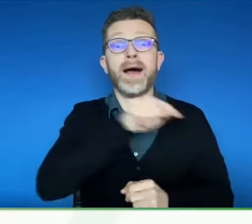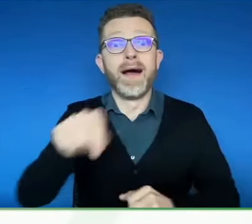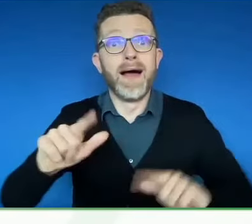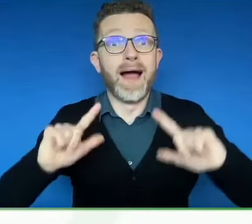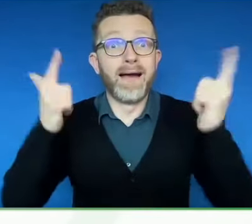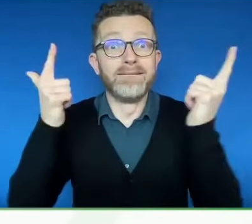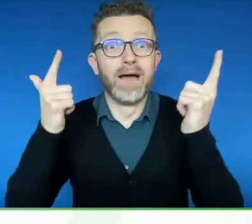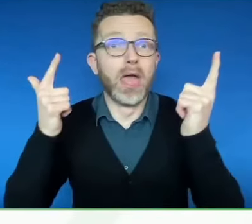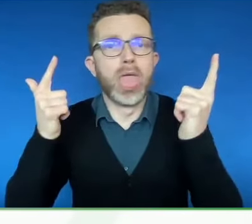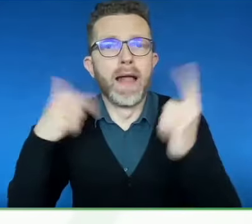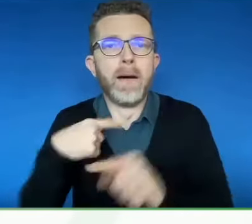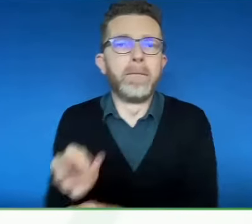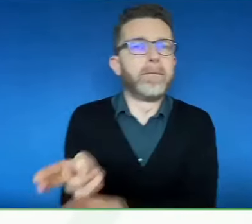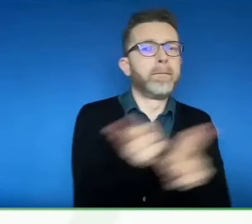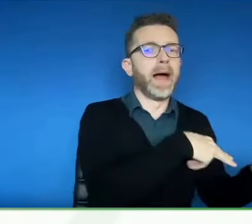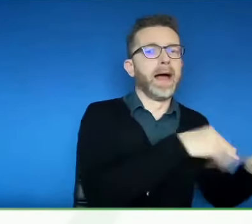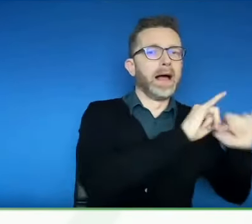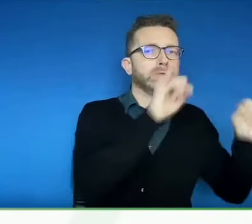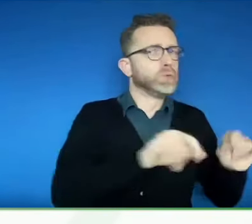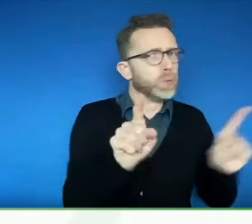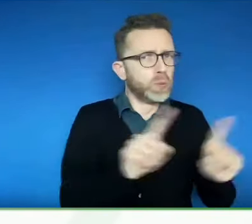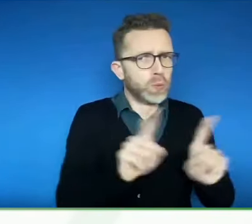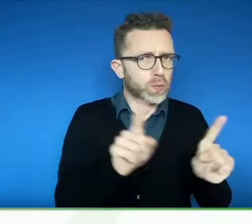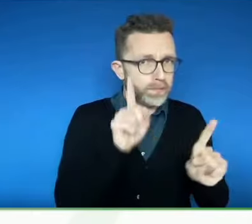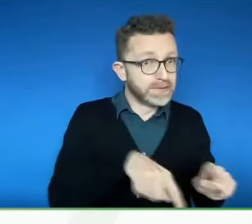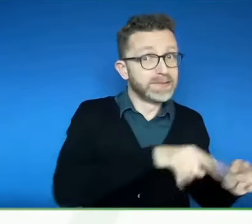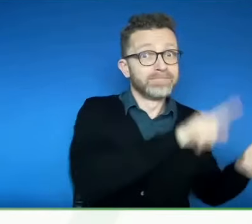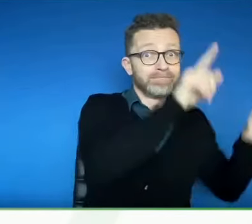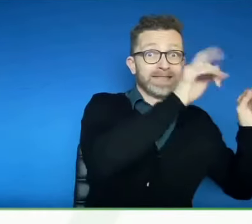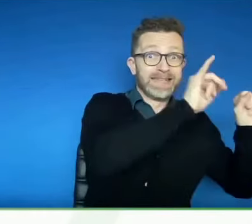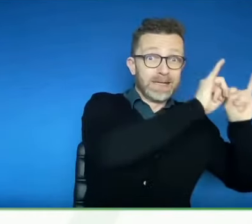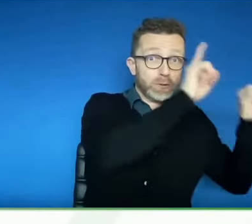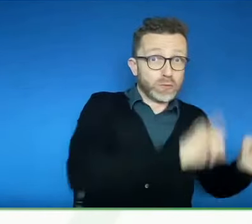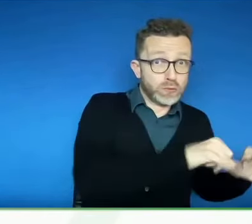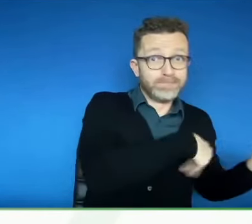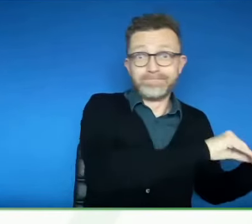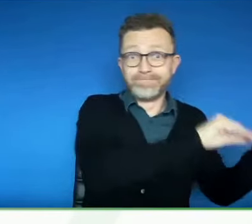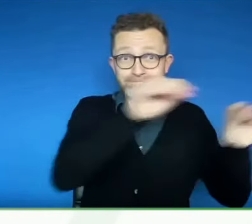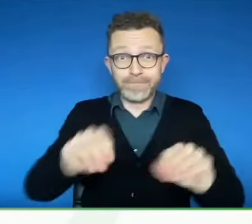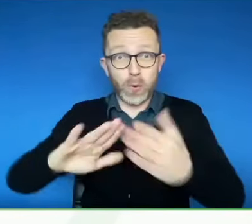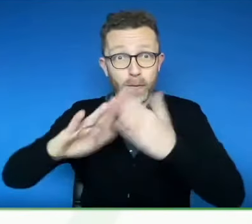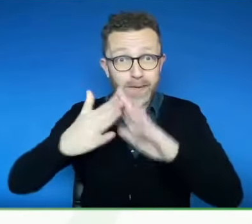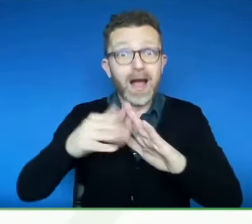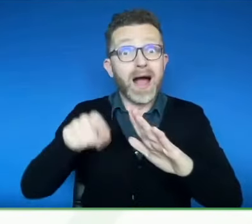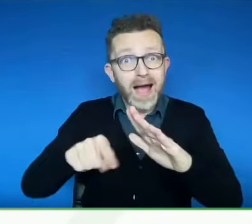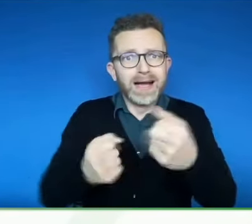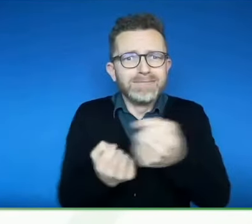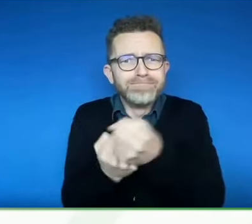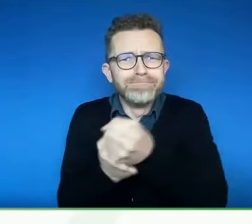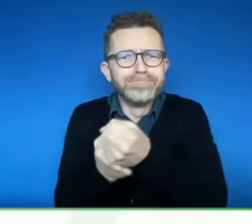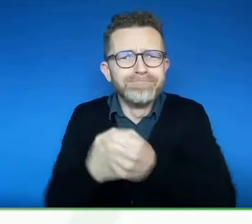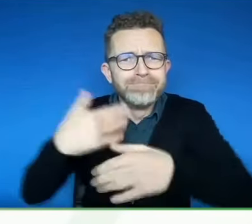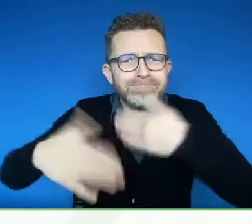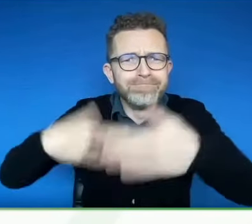central Uganda and since 2017 we have supported more than 170